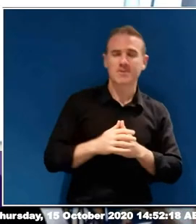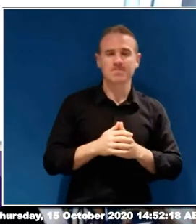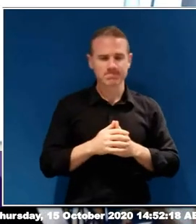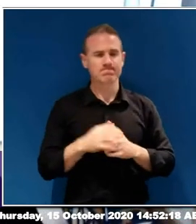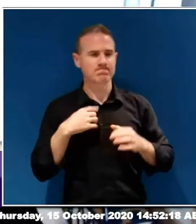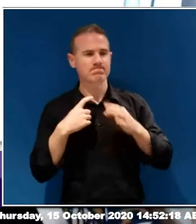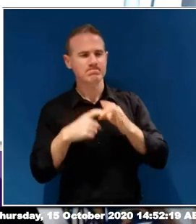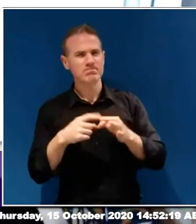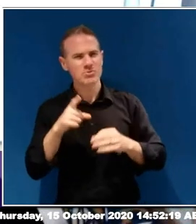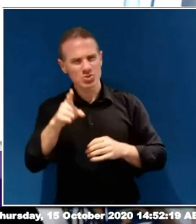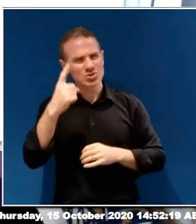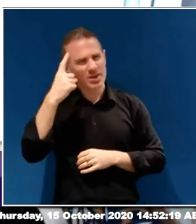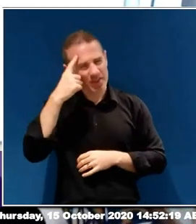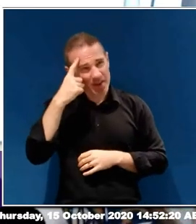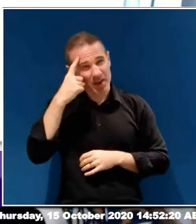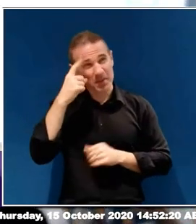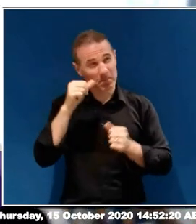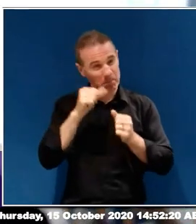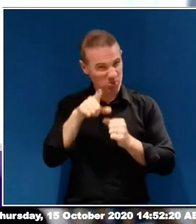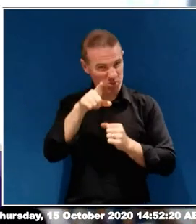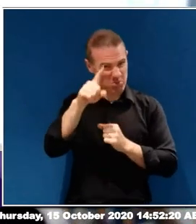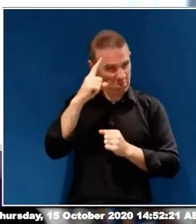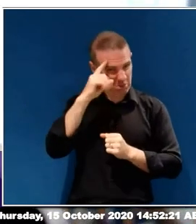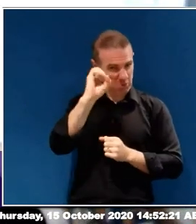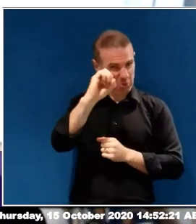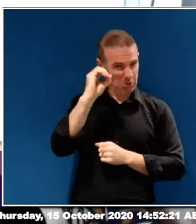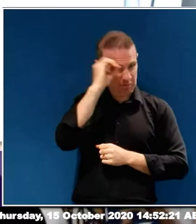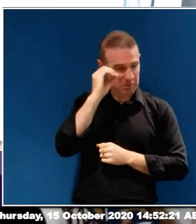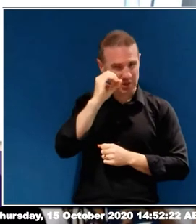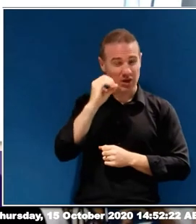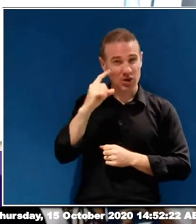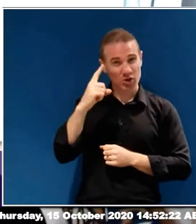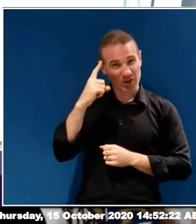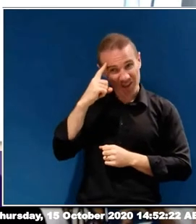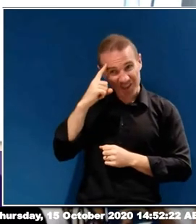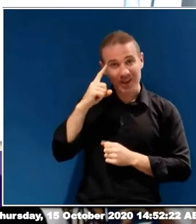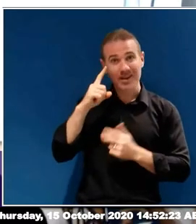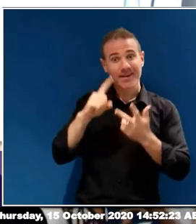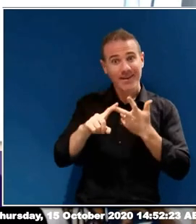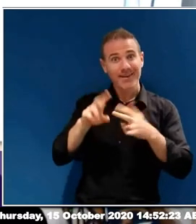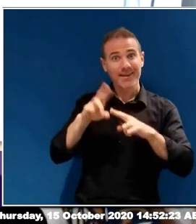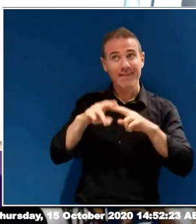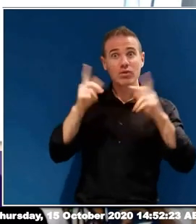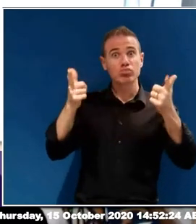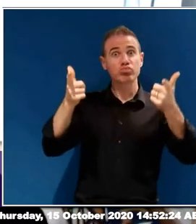there was less discretion from principals about the entry of the child who had